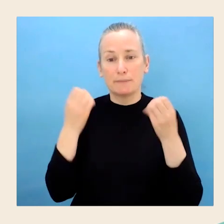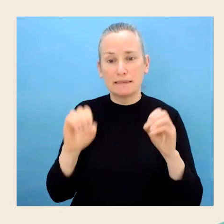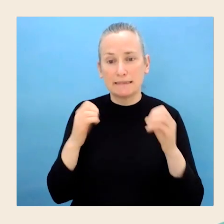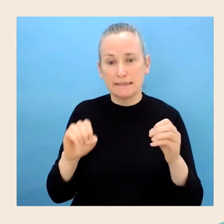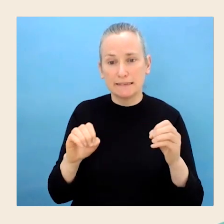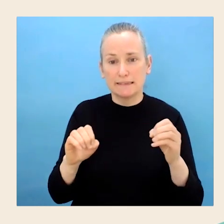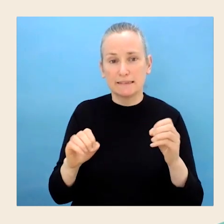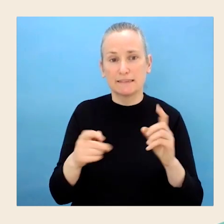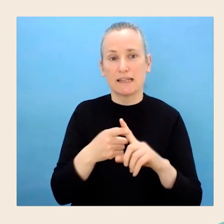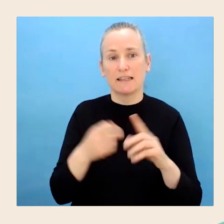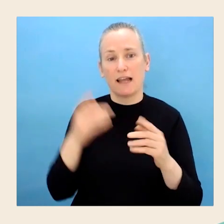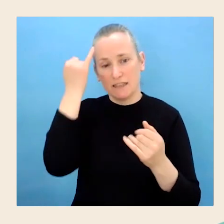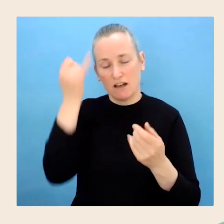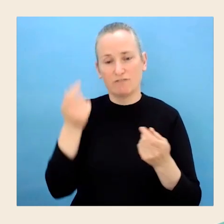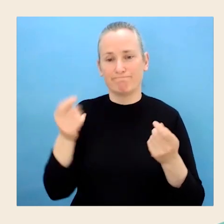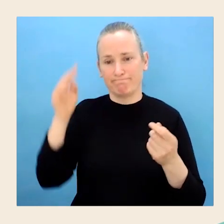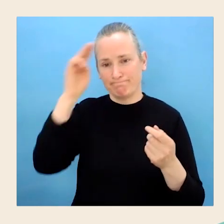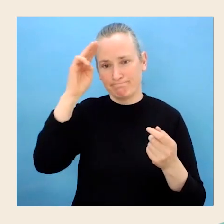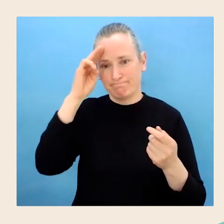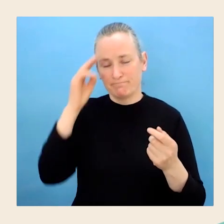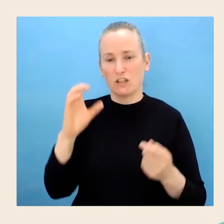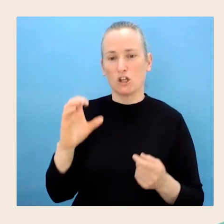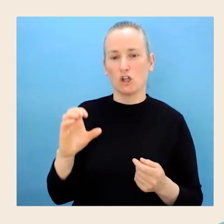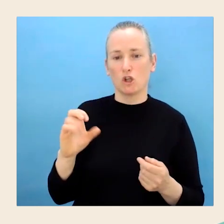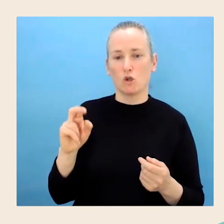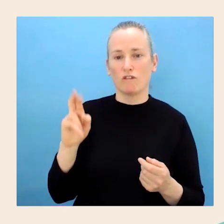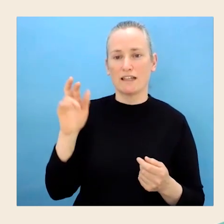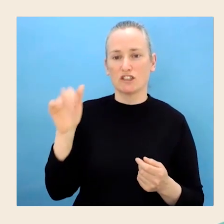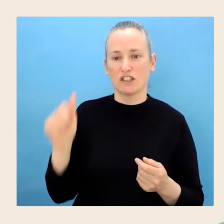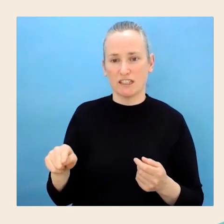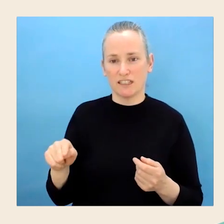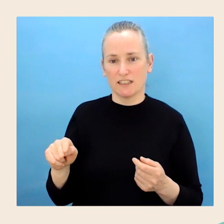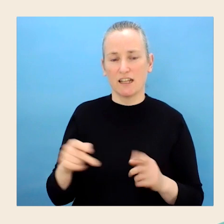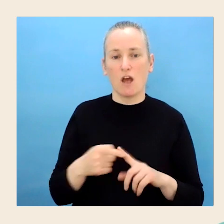and the fact that we need more than one representation.